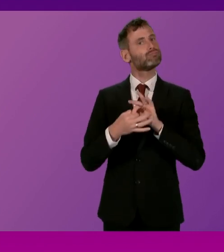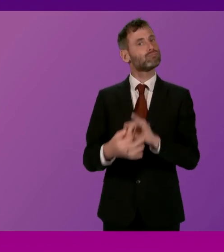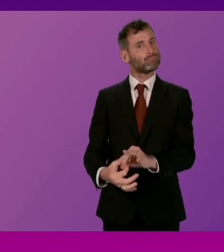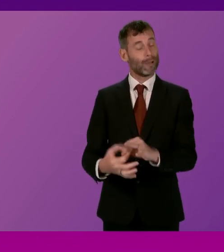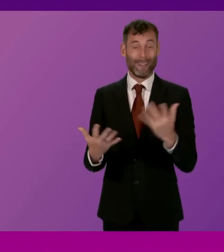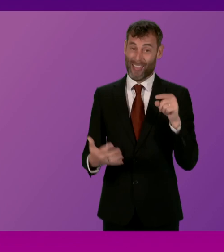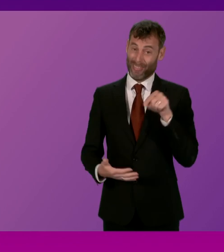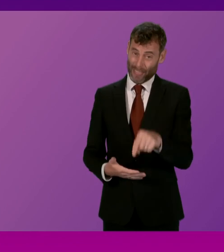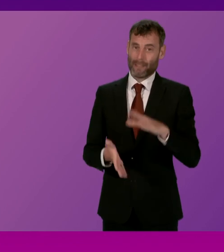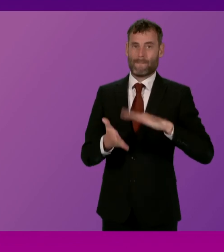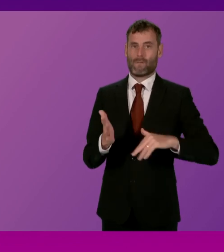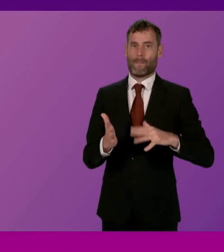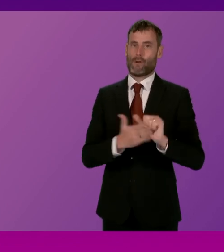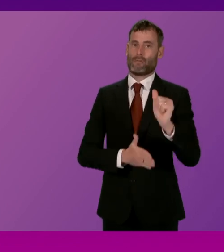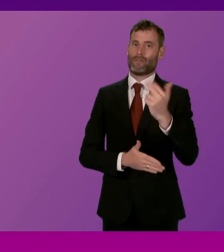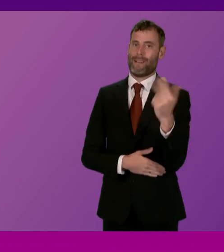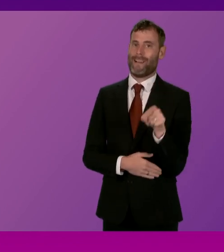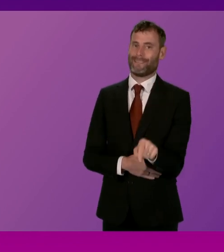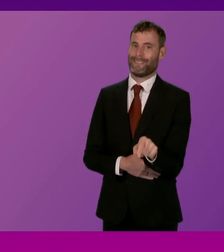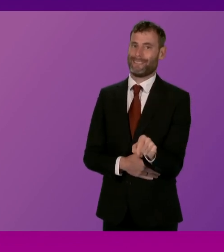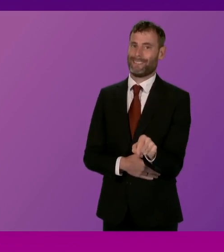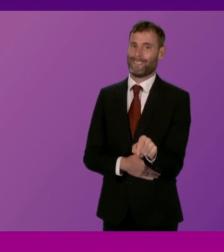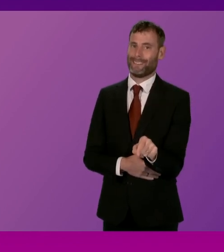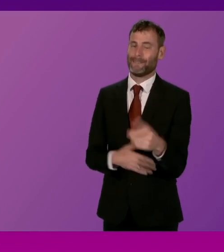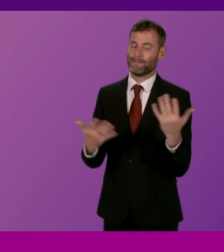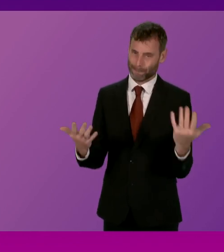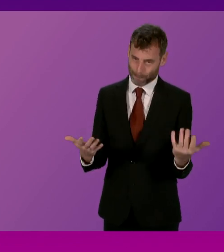Culture and the arts are also intrinsically important for their own sake and for the joy